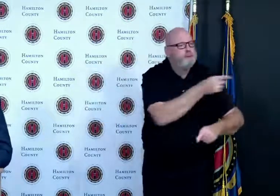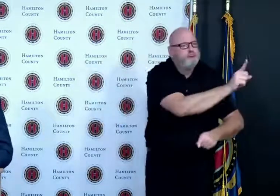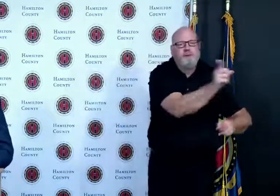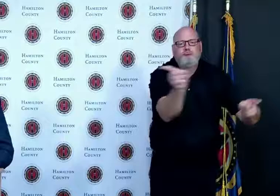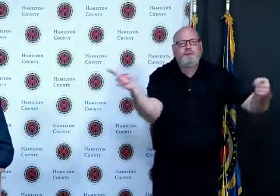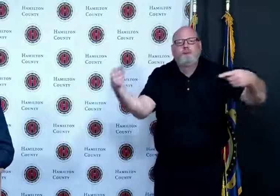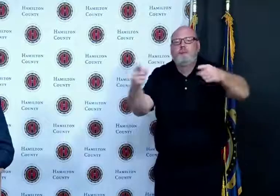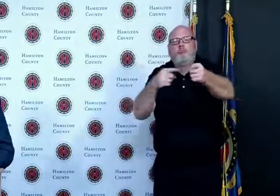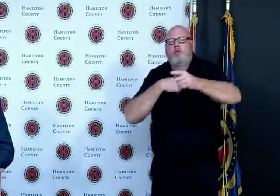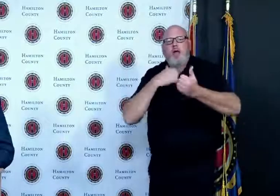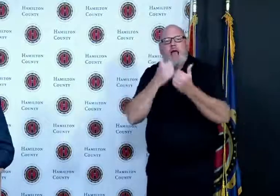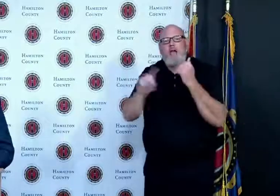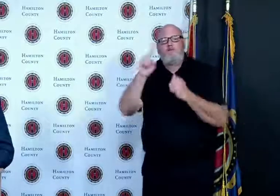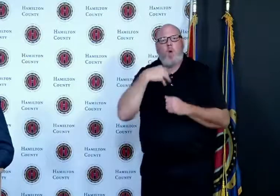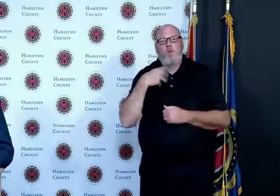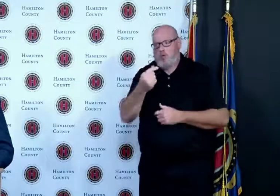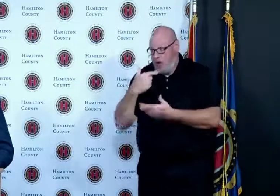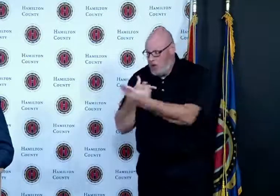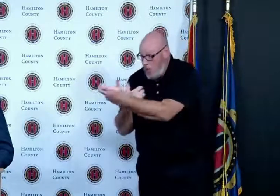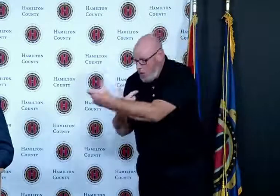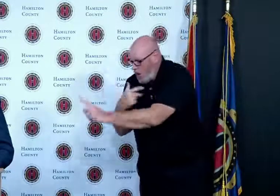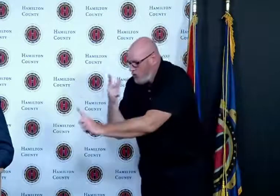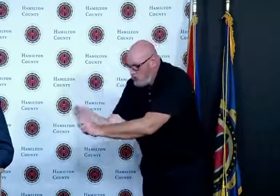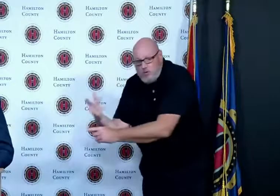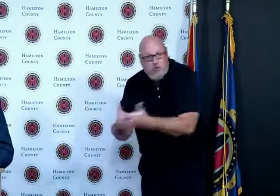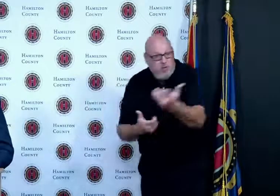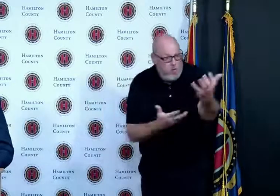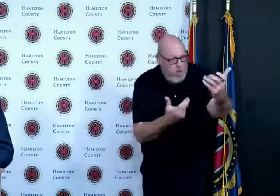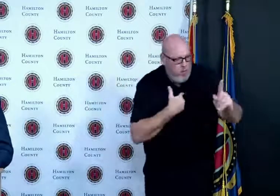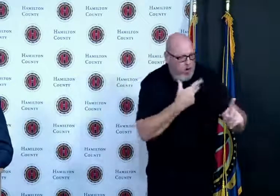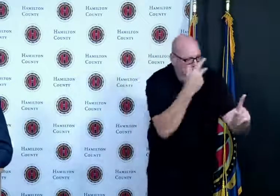it is absolutely getting harder to find arms and I think at some point some of those